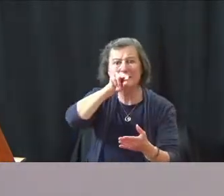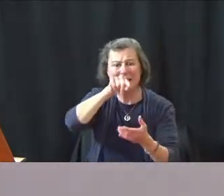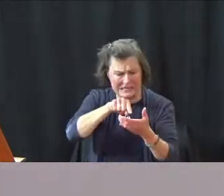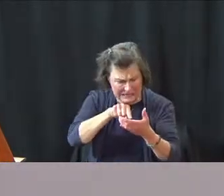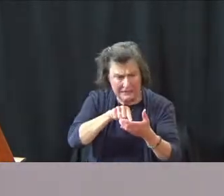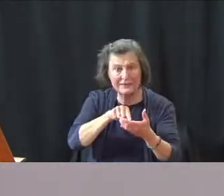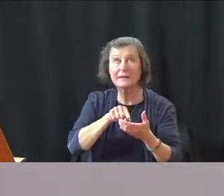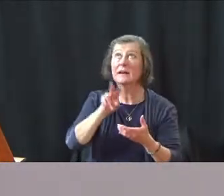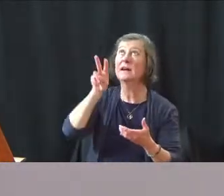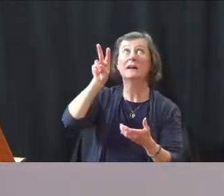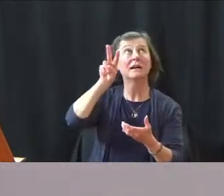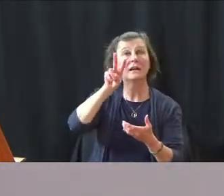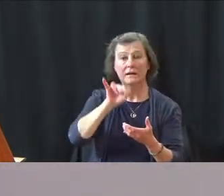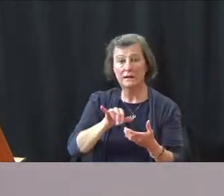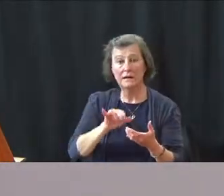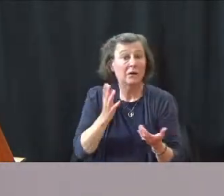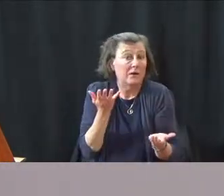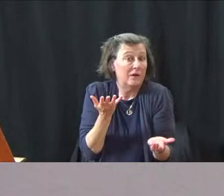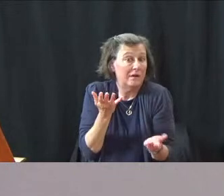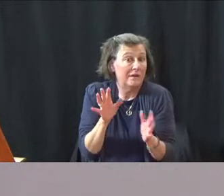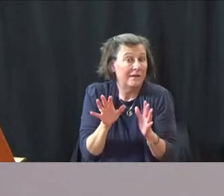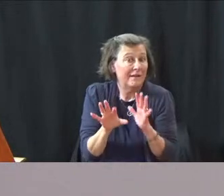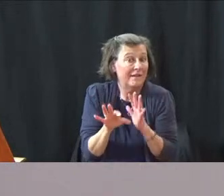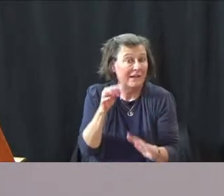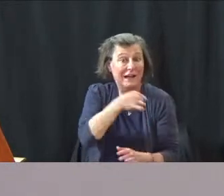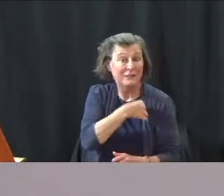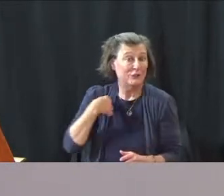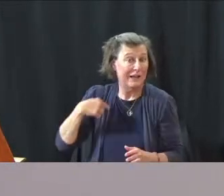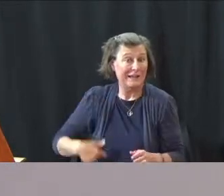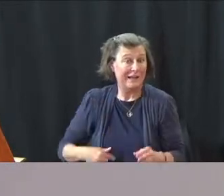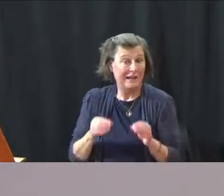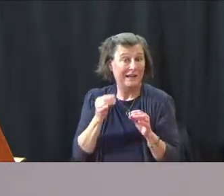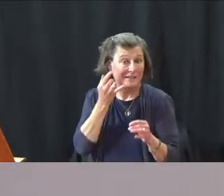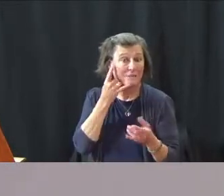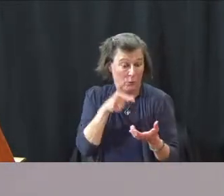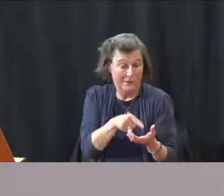Or find Chinese food; it's here on the map.